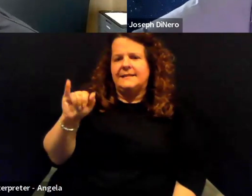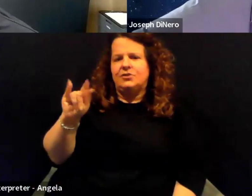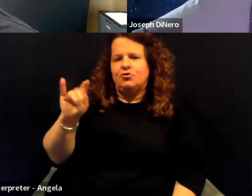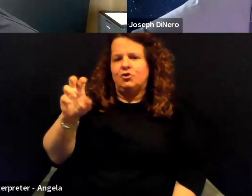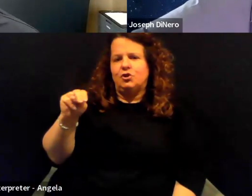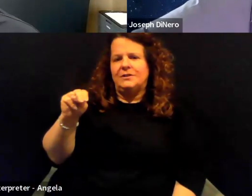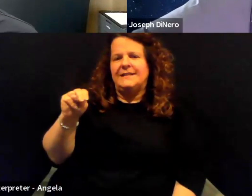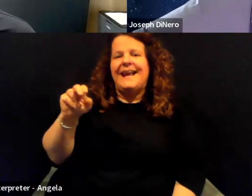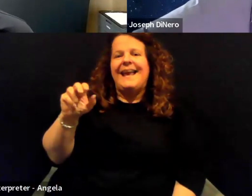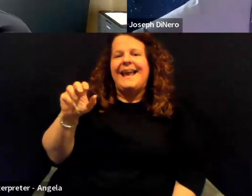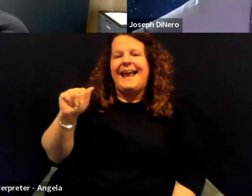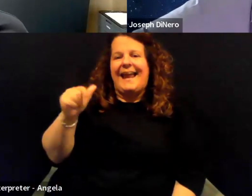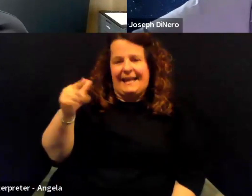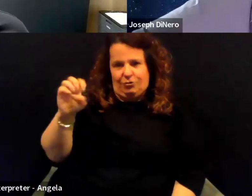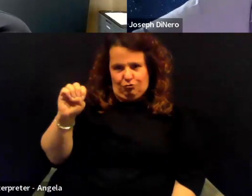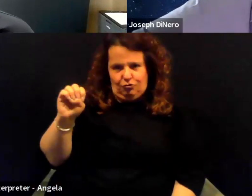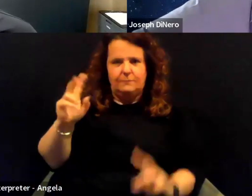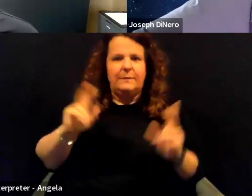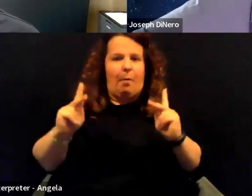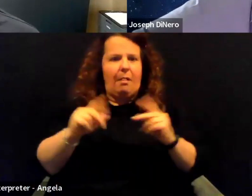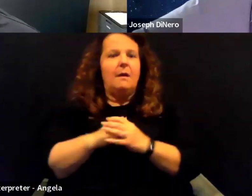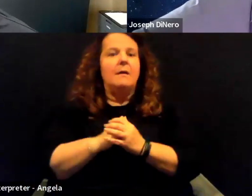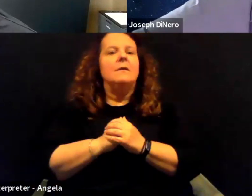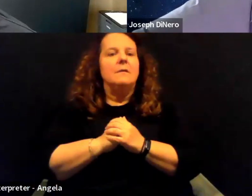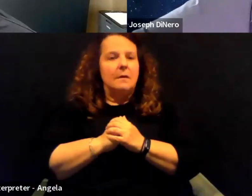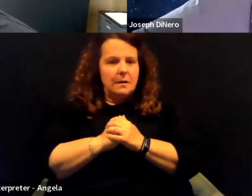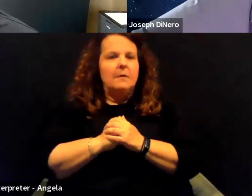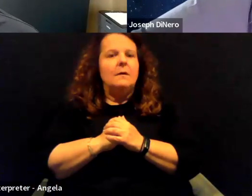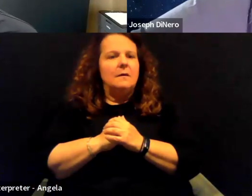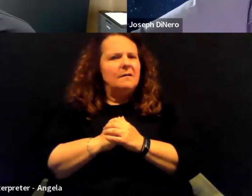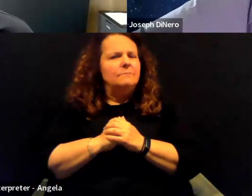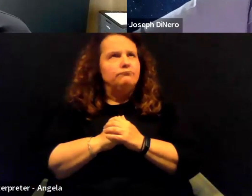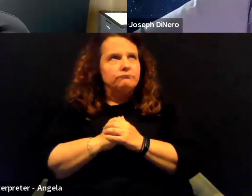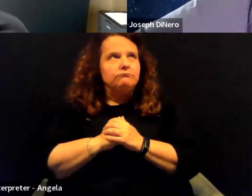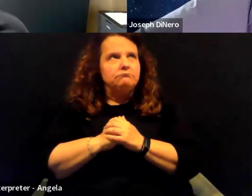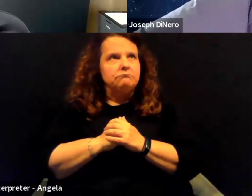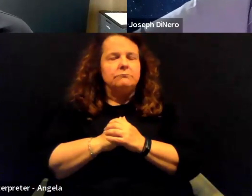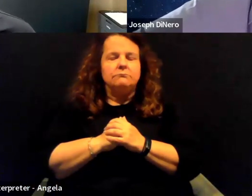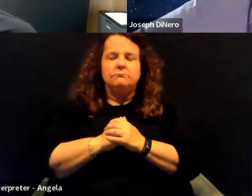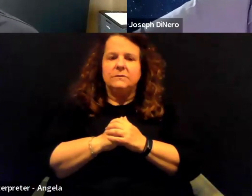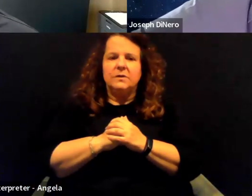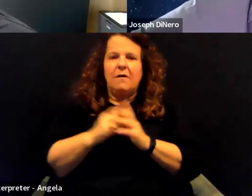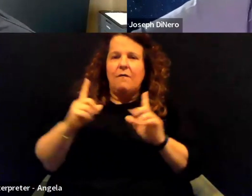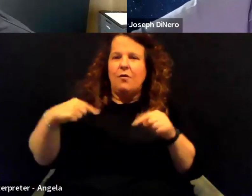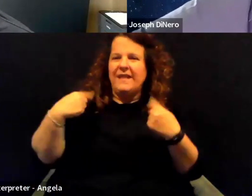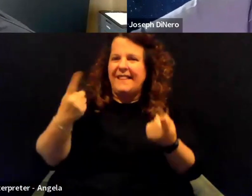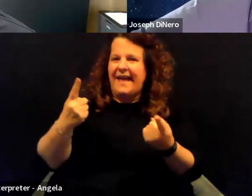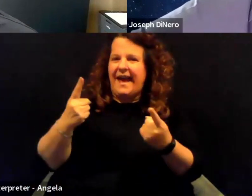And one of the things that I've observed over the last, I don't know, 20 plus years that I've been